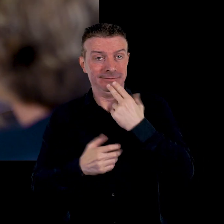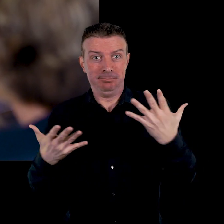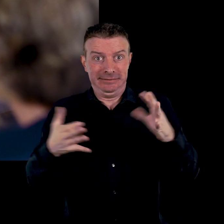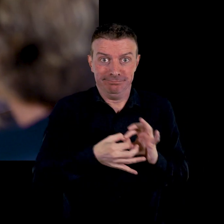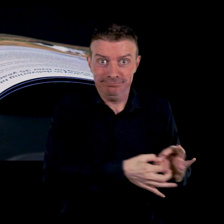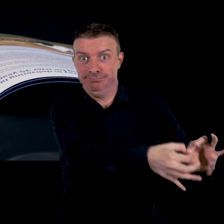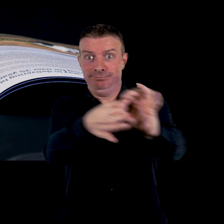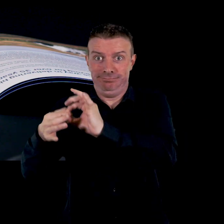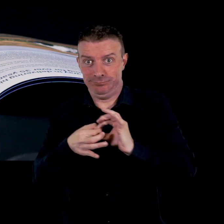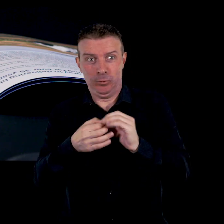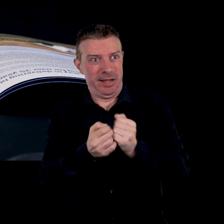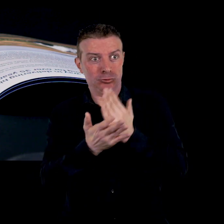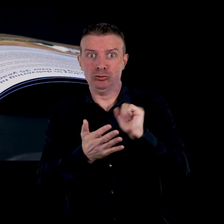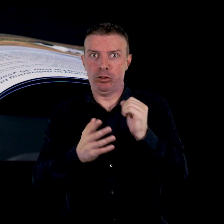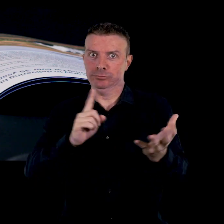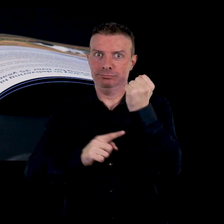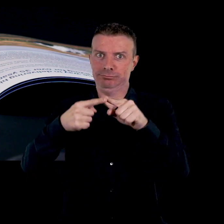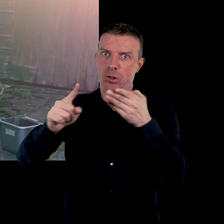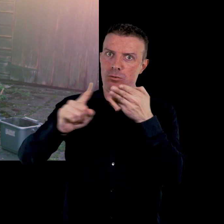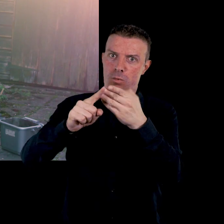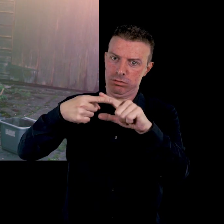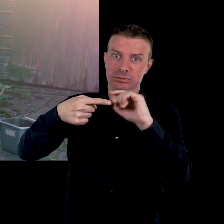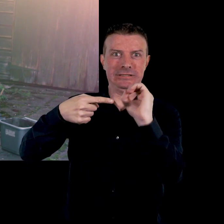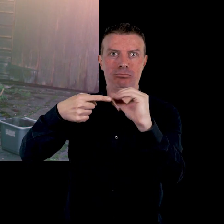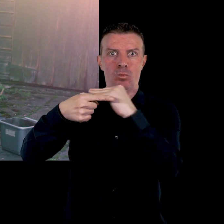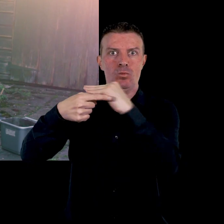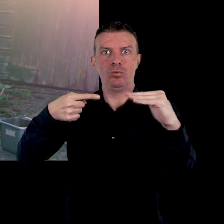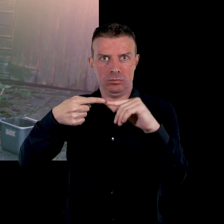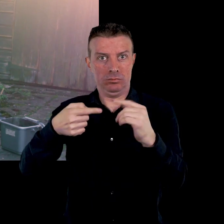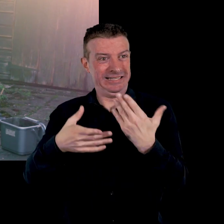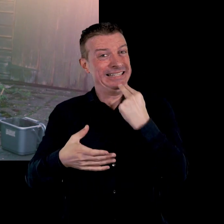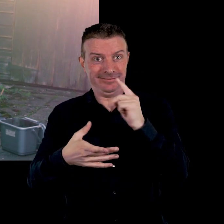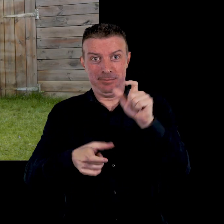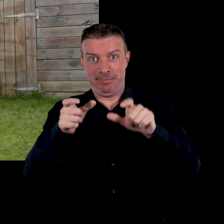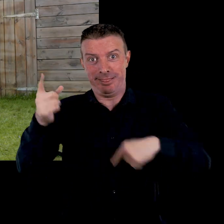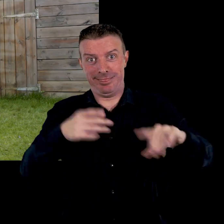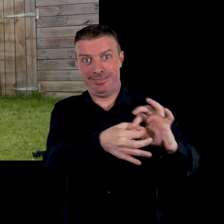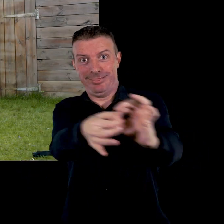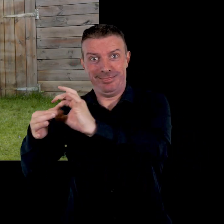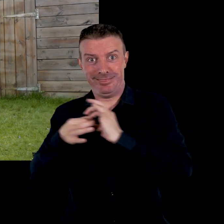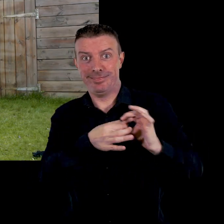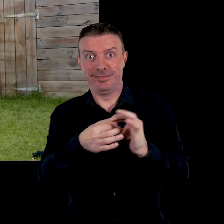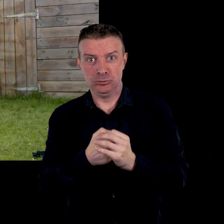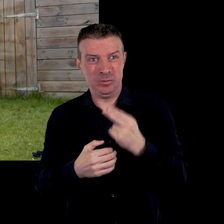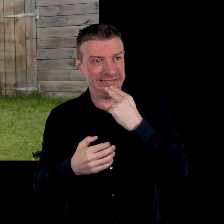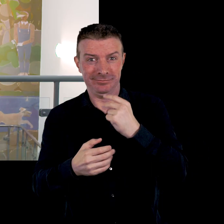We need a big collective effort to get to Scotland's net zero goals, and it requires a lot of people to engage with it.